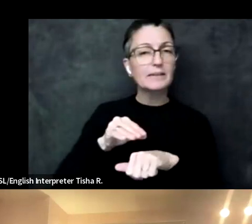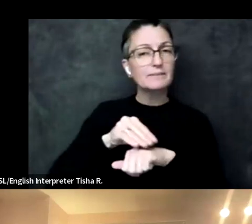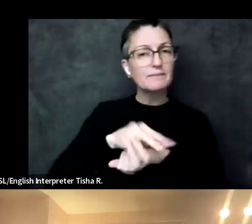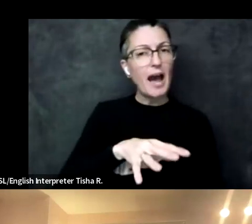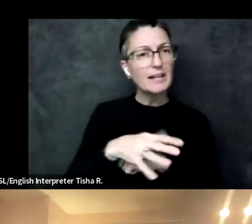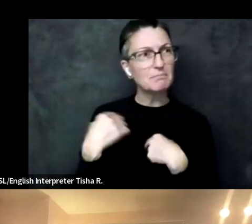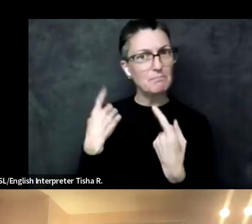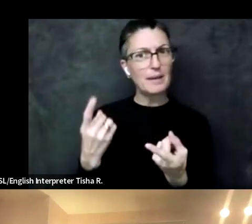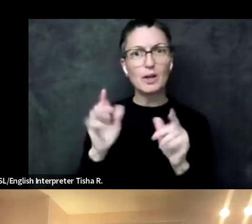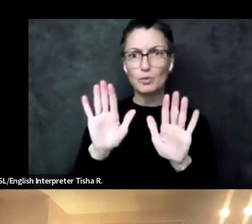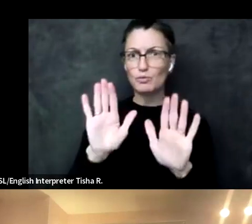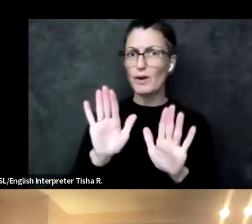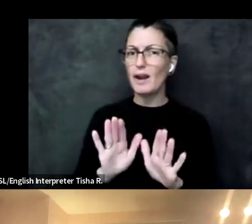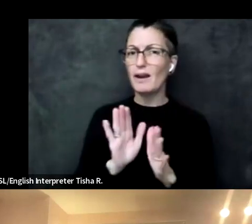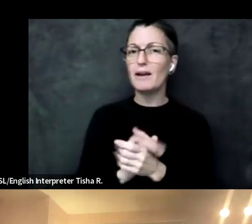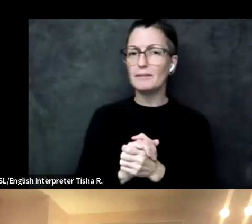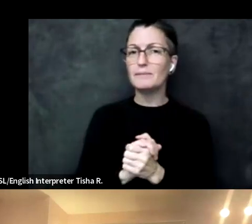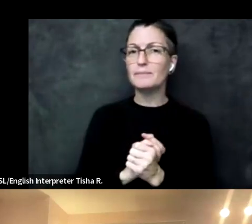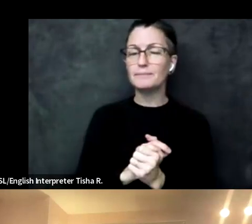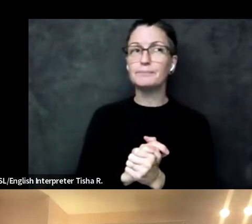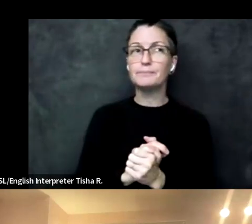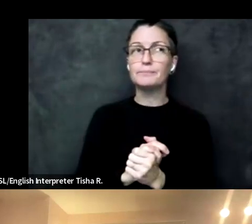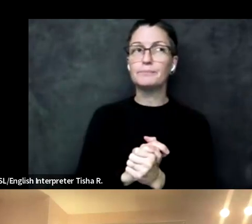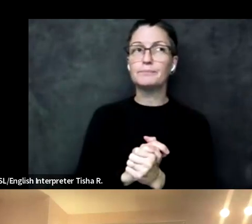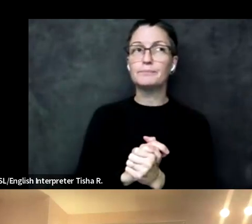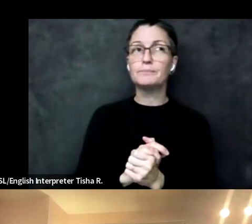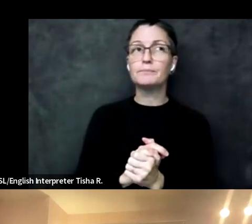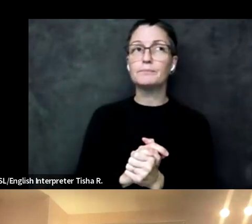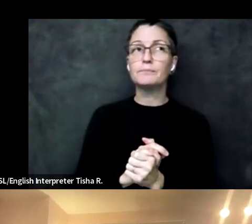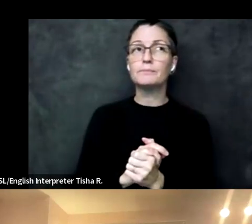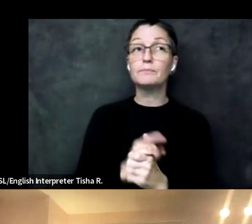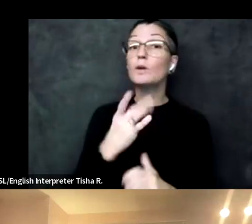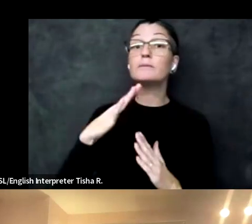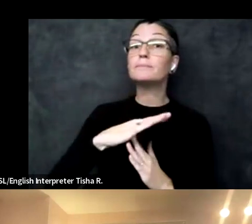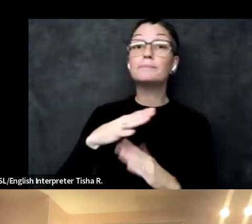But I think one of the greatest advice was somebody